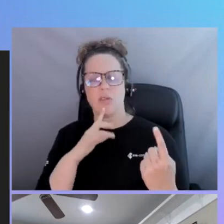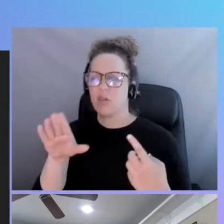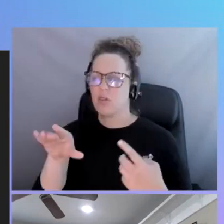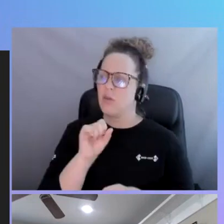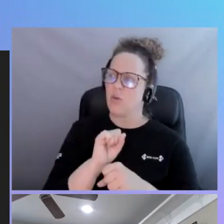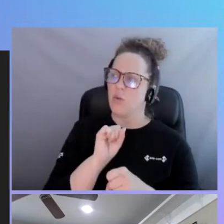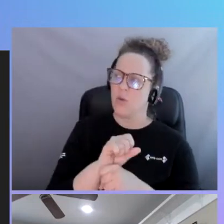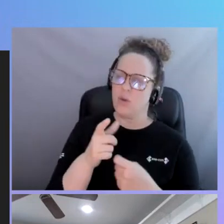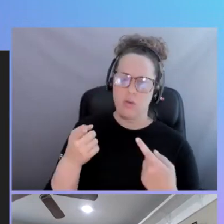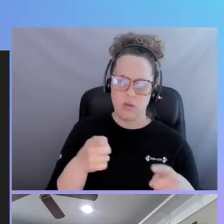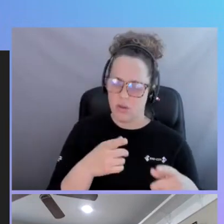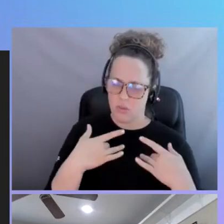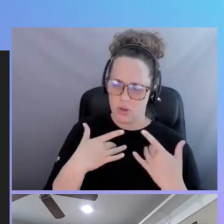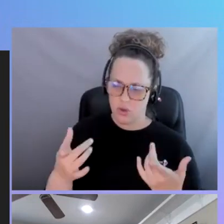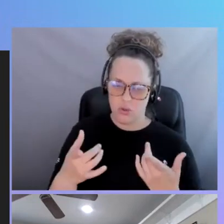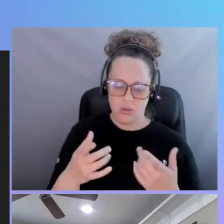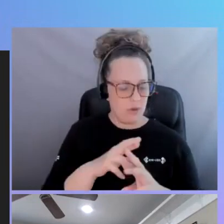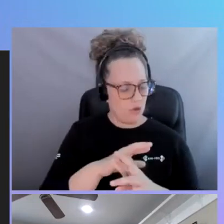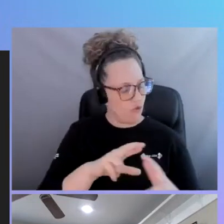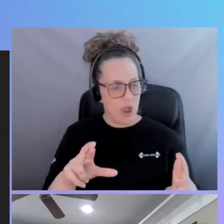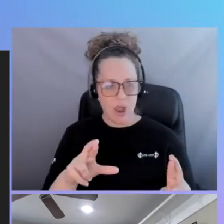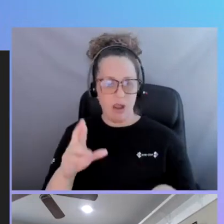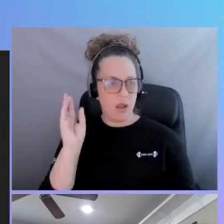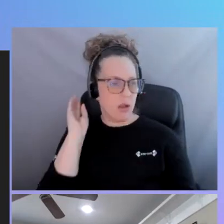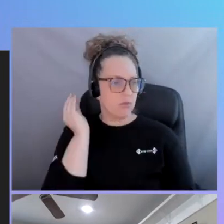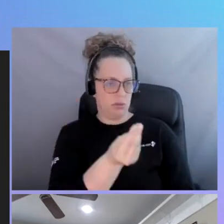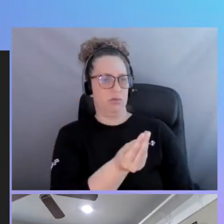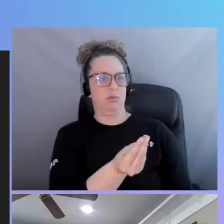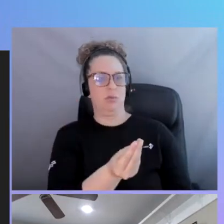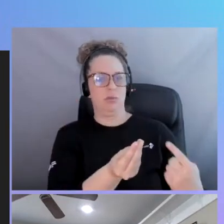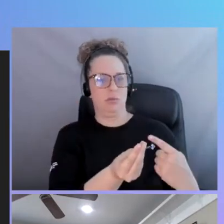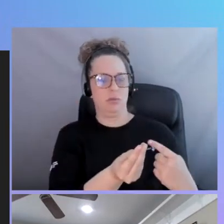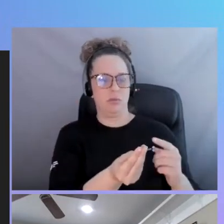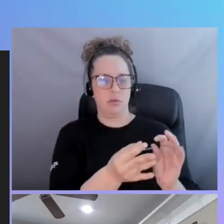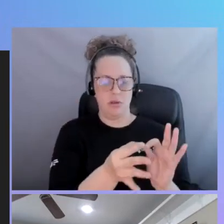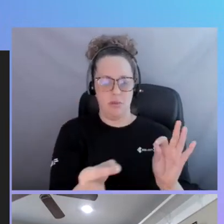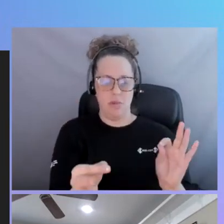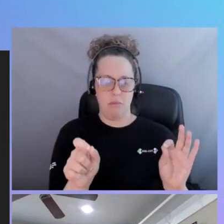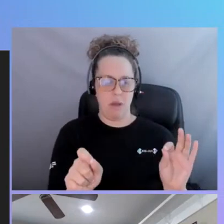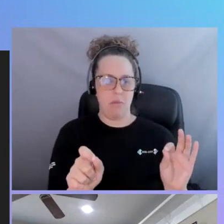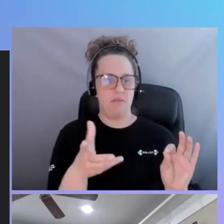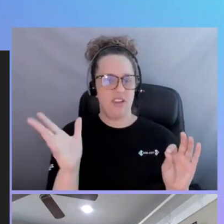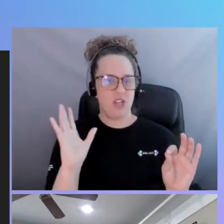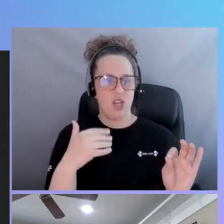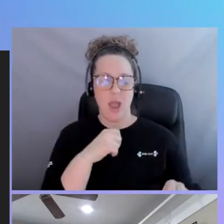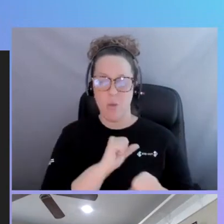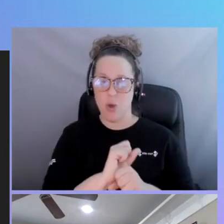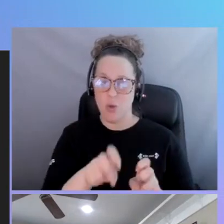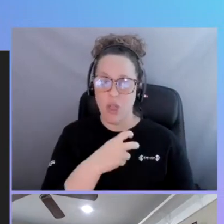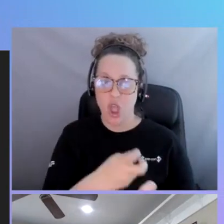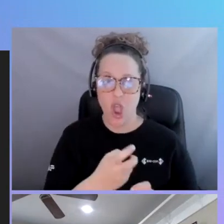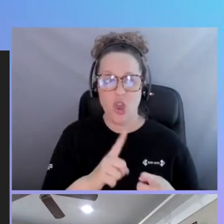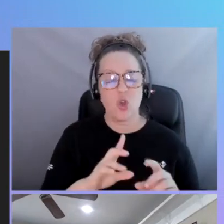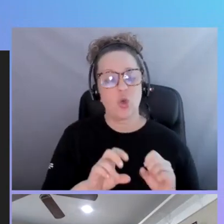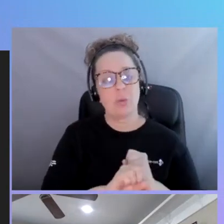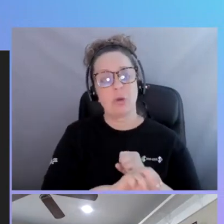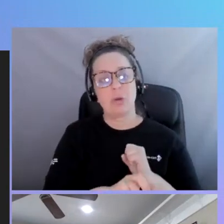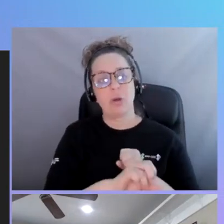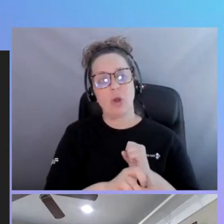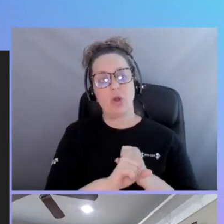going on, be ready to pump out a one liner. I'm working really, really hard to promote digital accessibility, so that all of